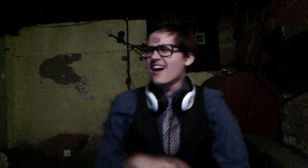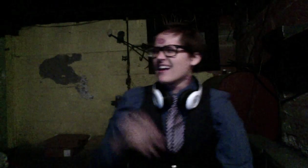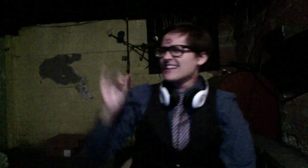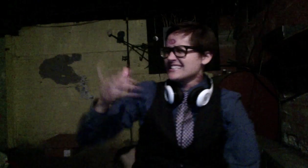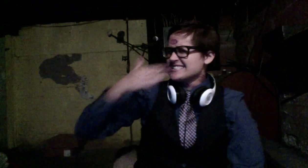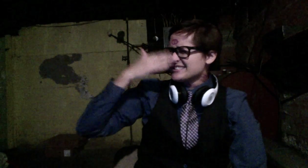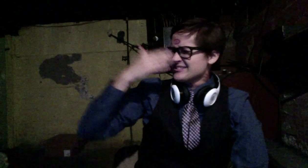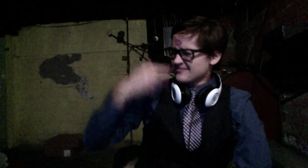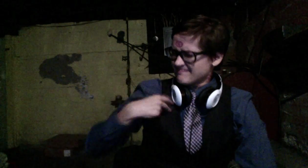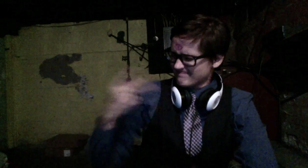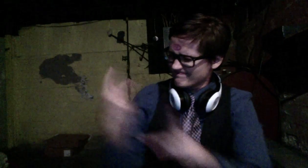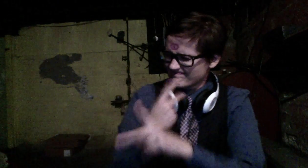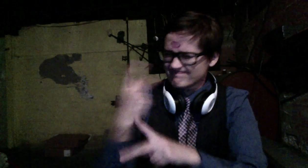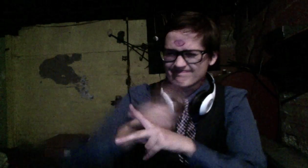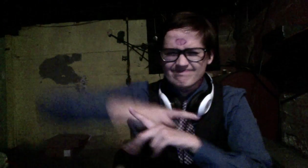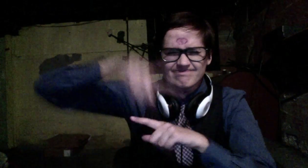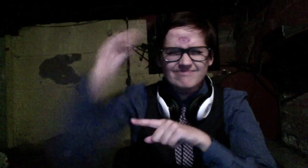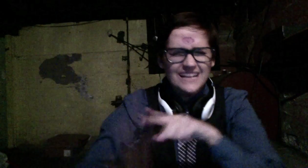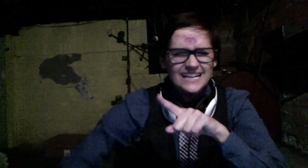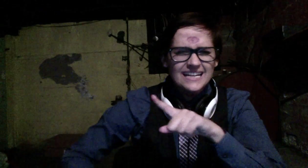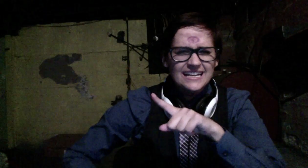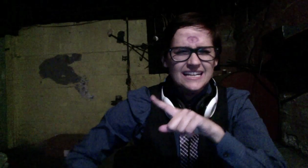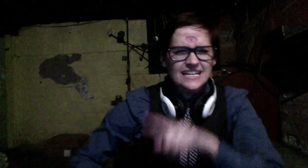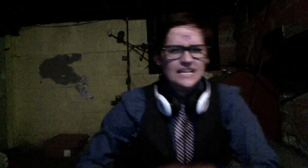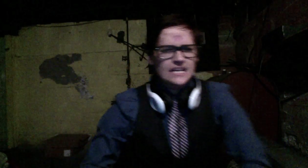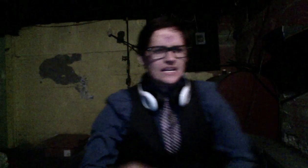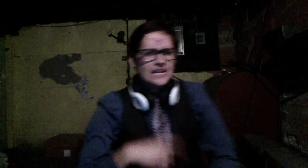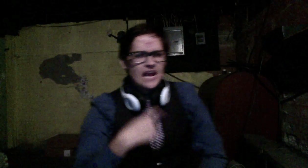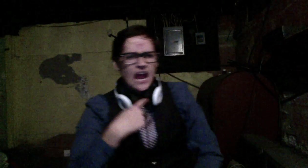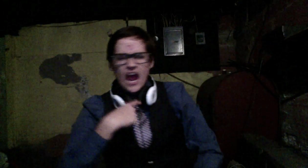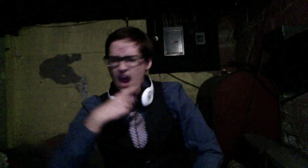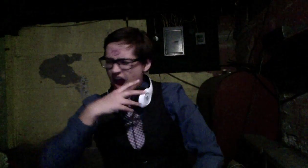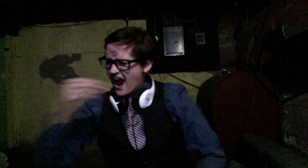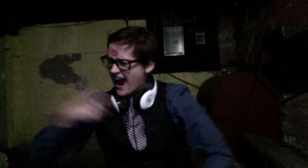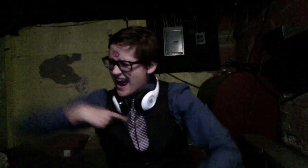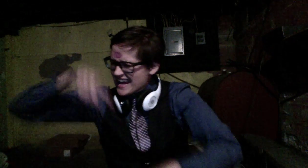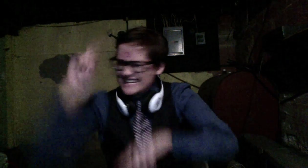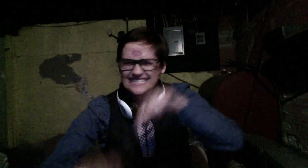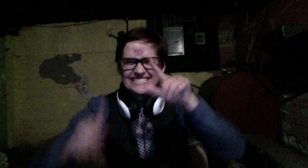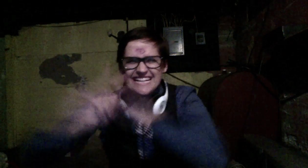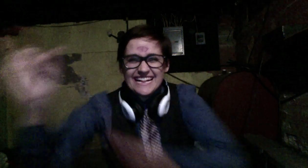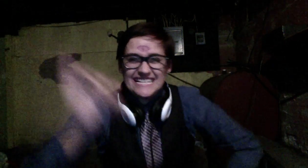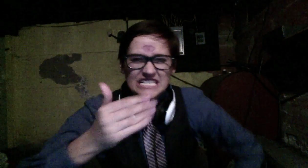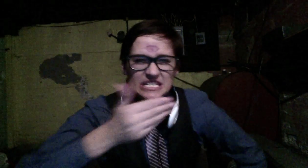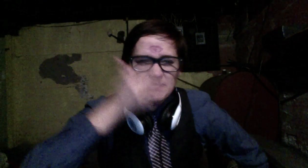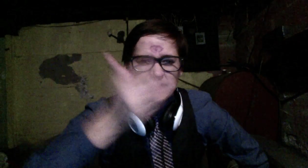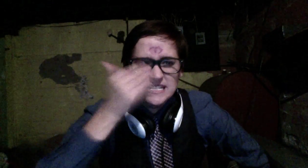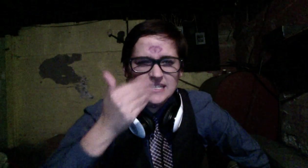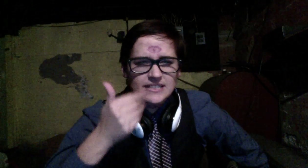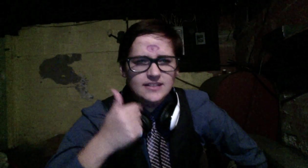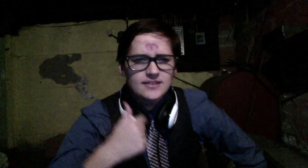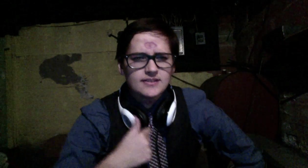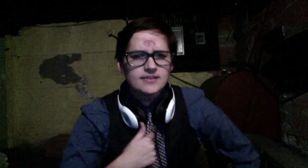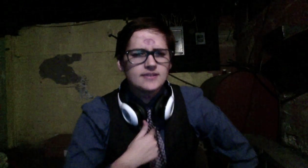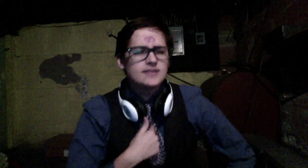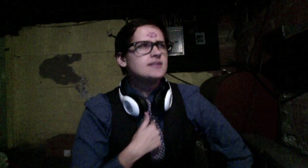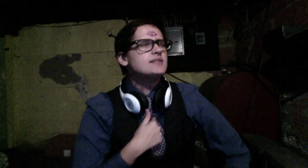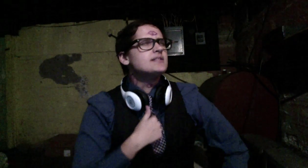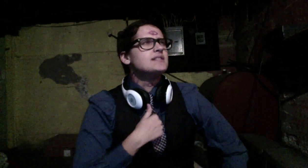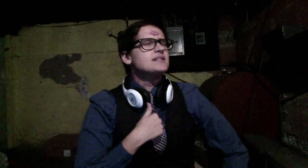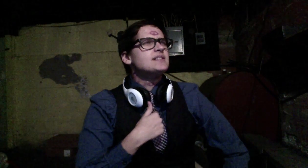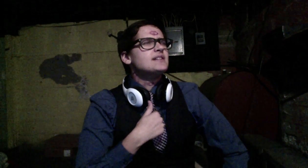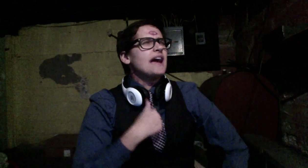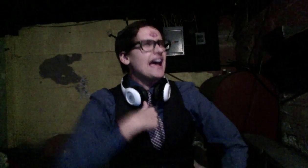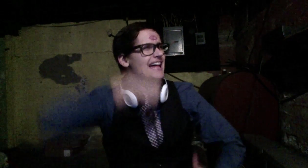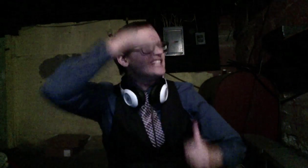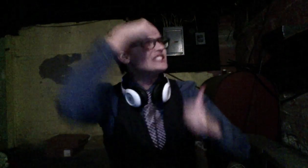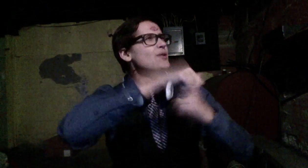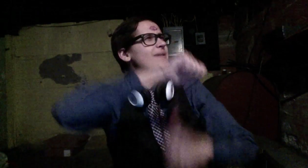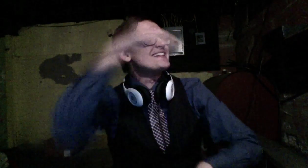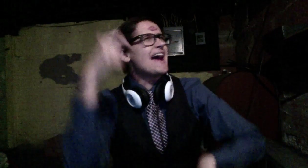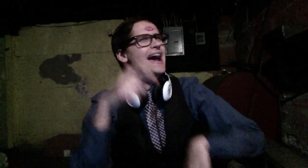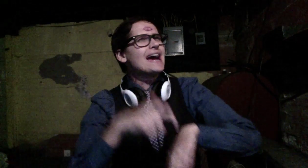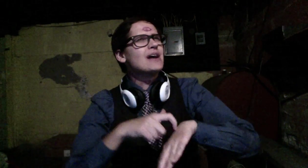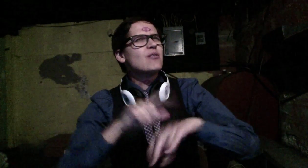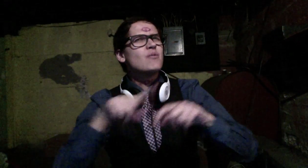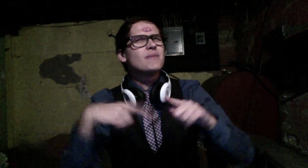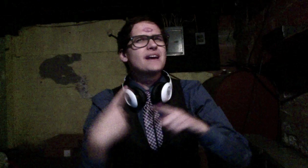THAT SMELL I FIGURE CAN'T AND I CAN'T ESCAPE SMELL I I REMEMBER OTHER TIME